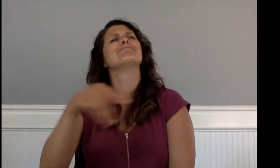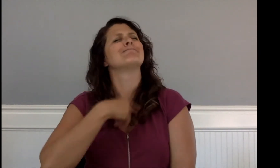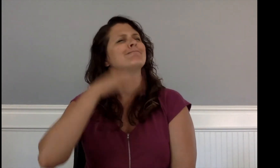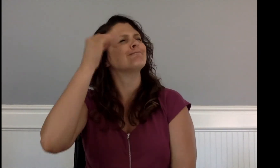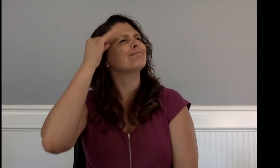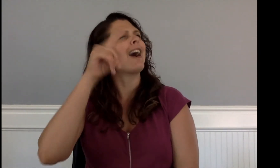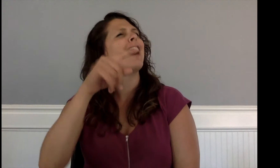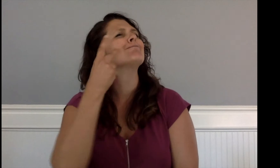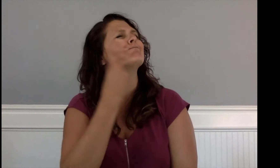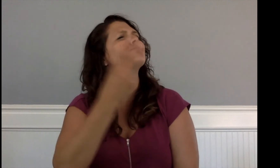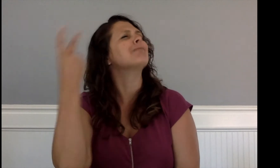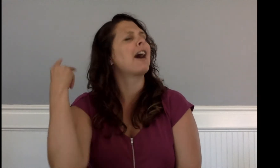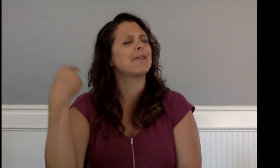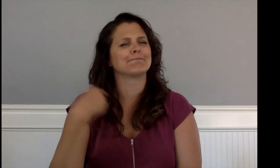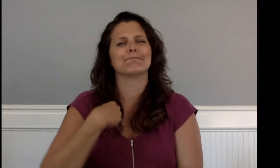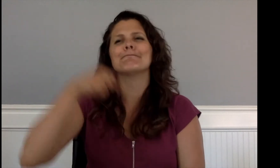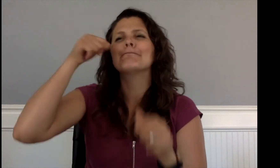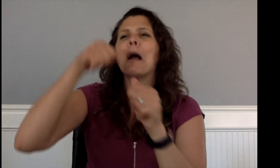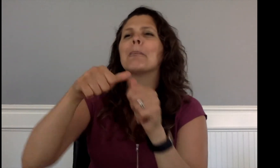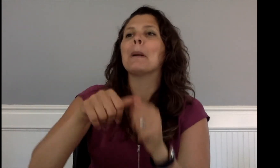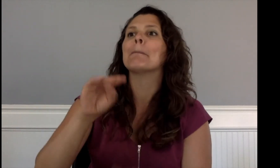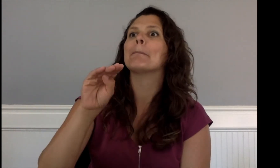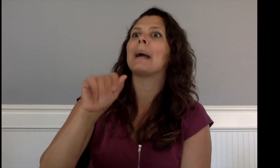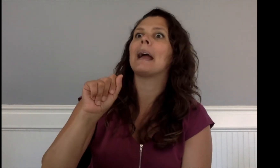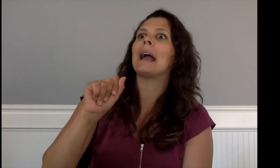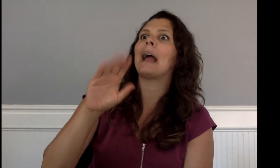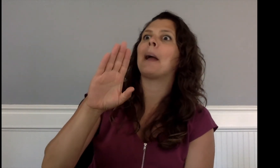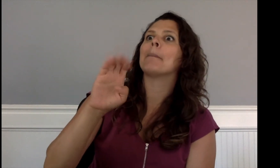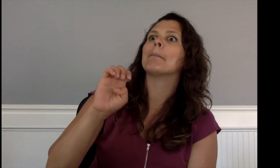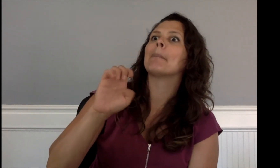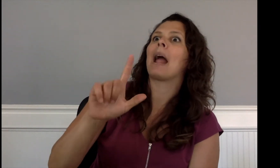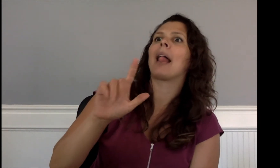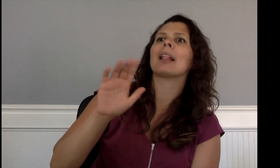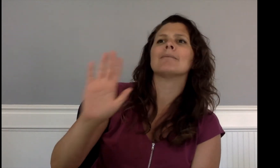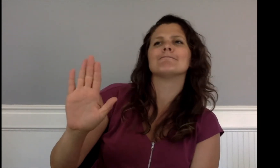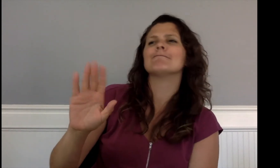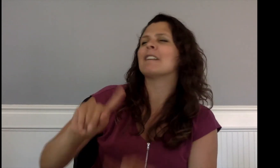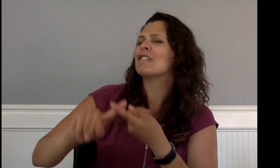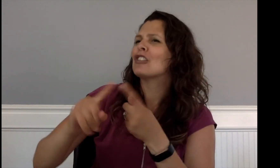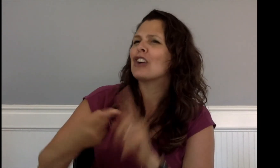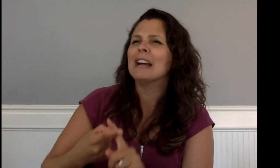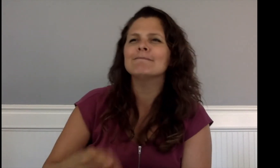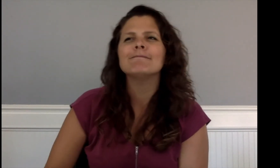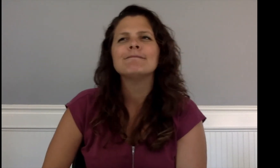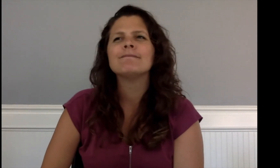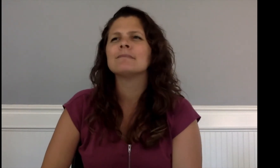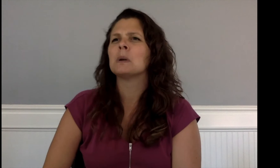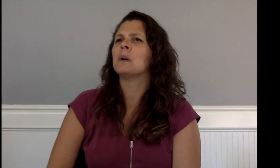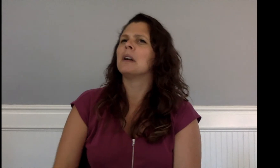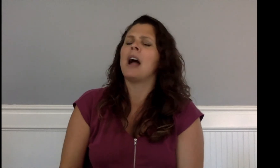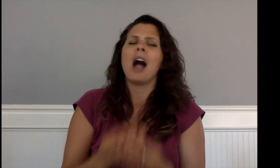"I especially remember Mabel's friend," Grandma